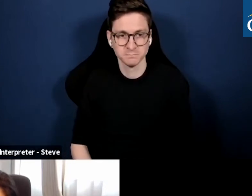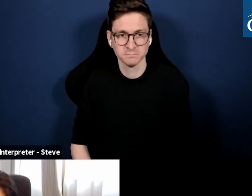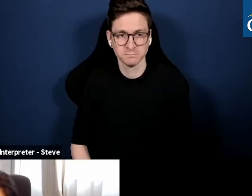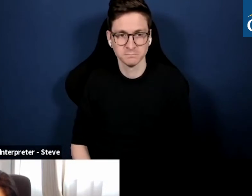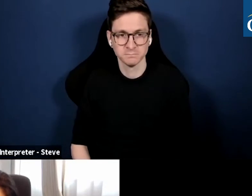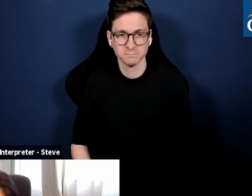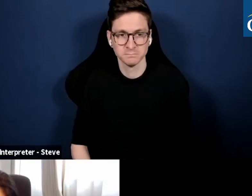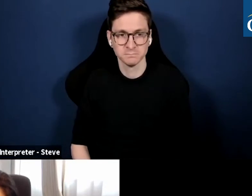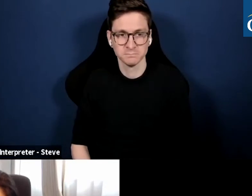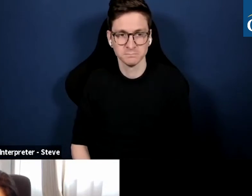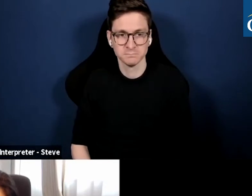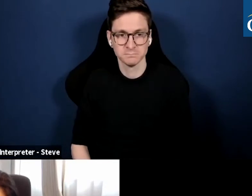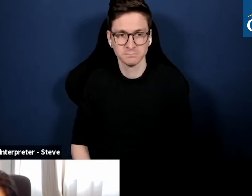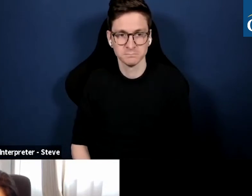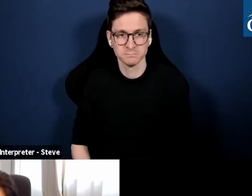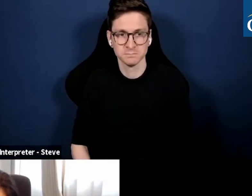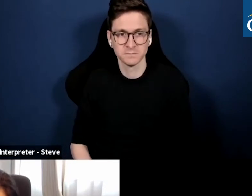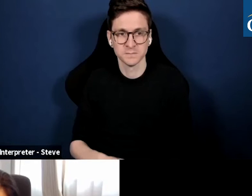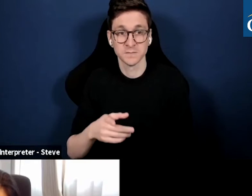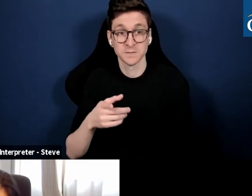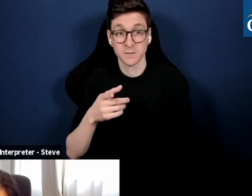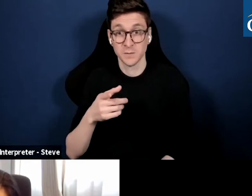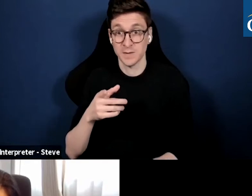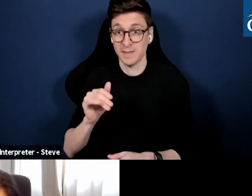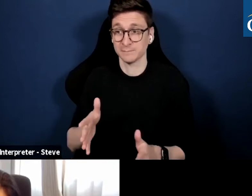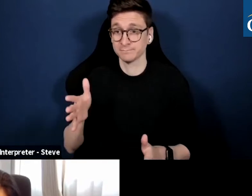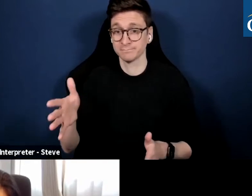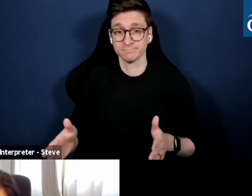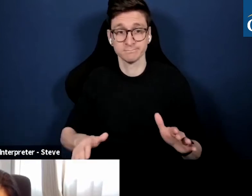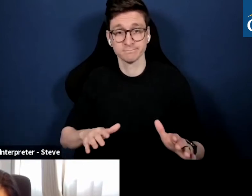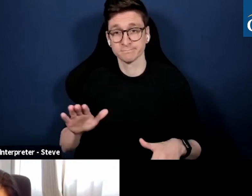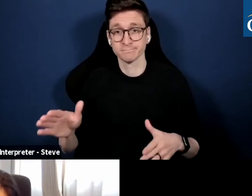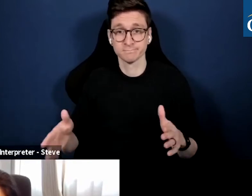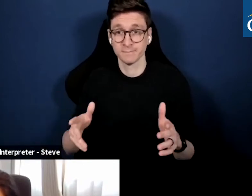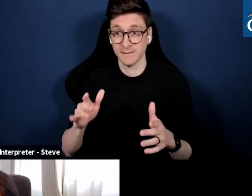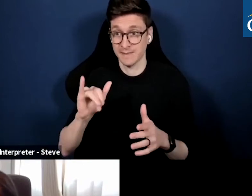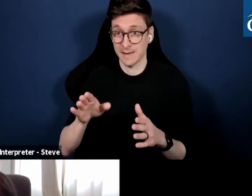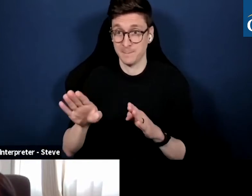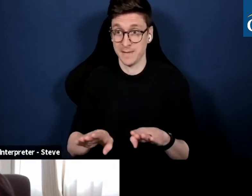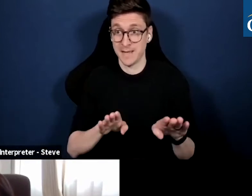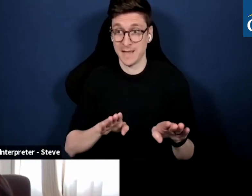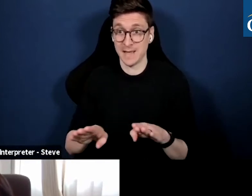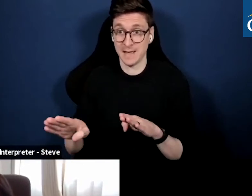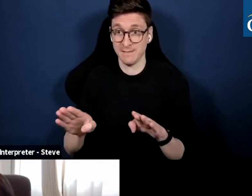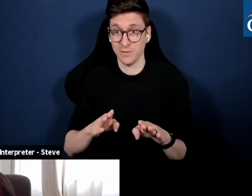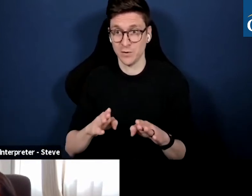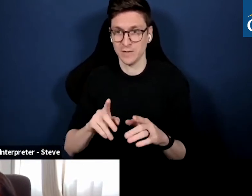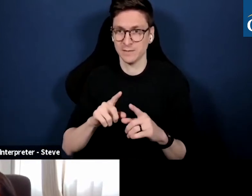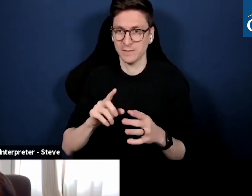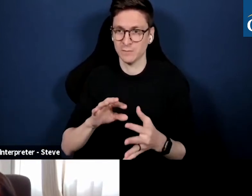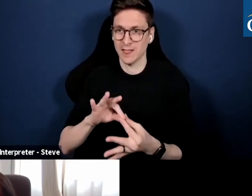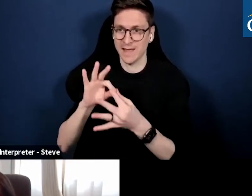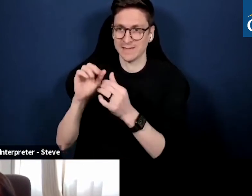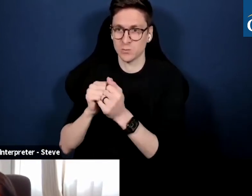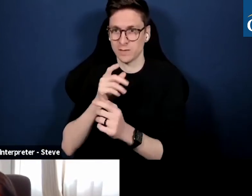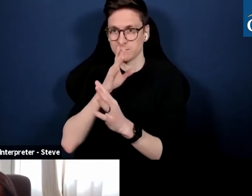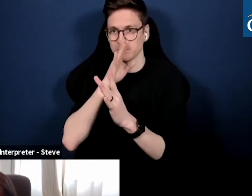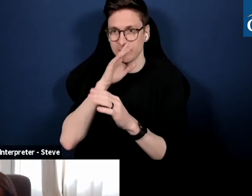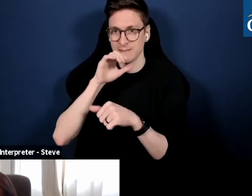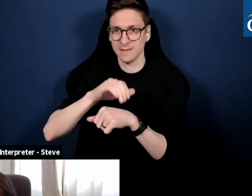so now these behaviors are driven by by word input and that the and but she'll also be gesturing to